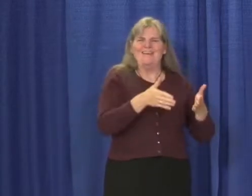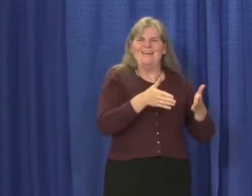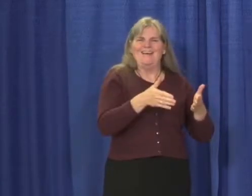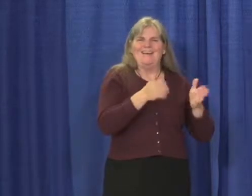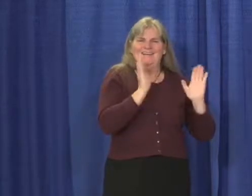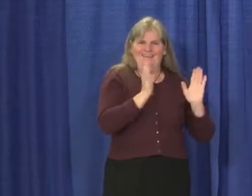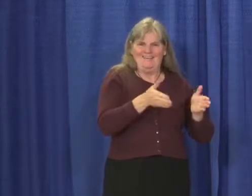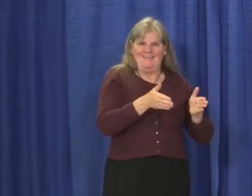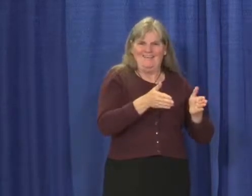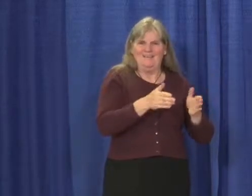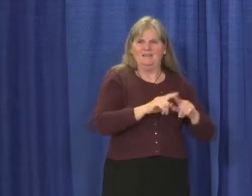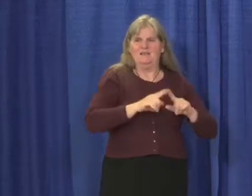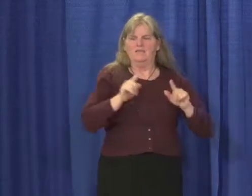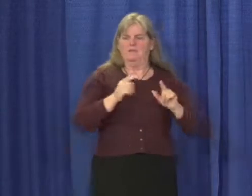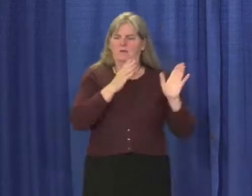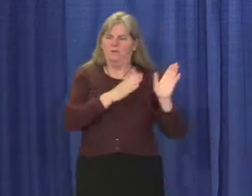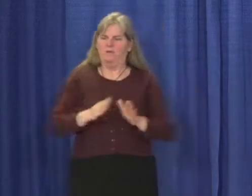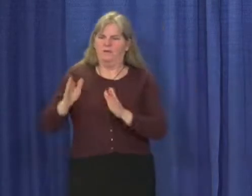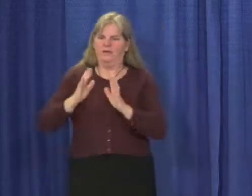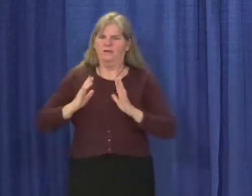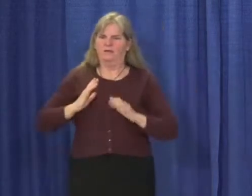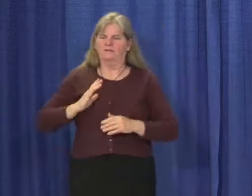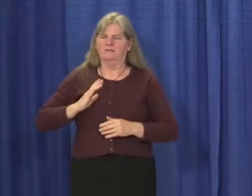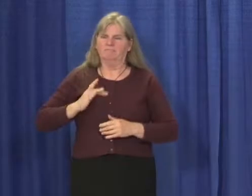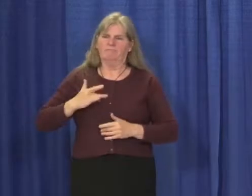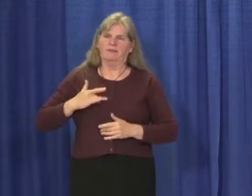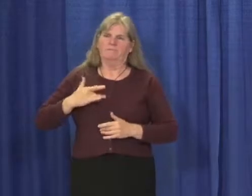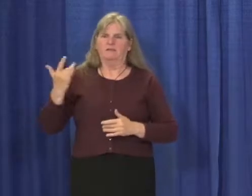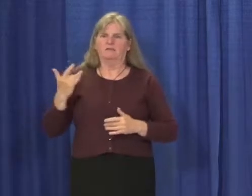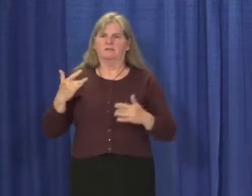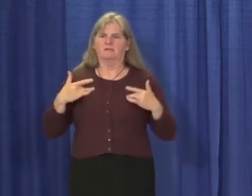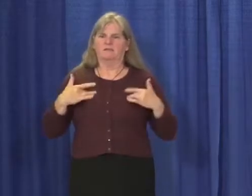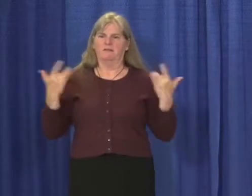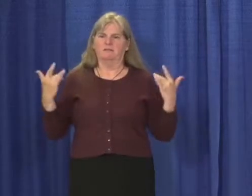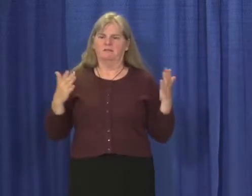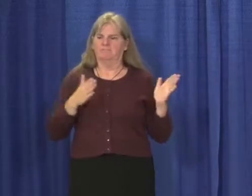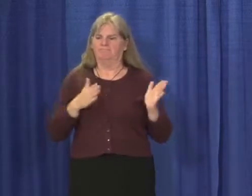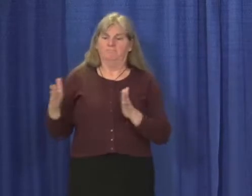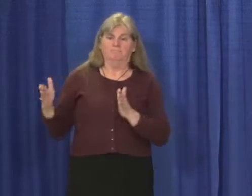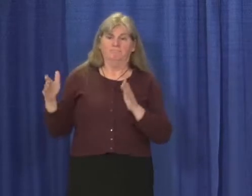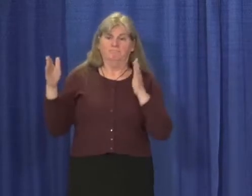allowing for that normal need